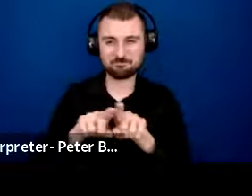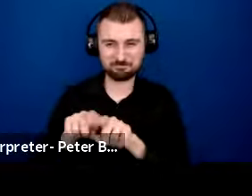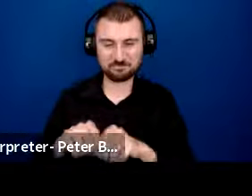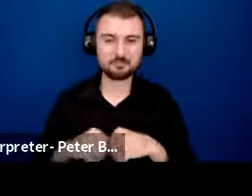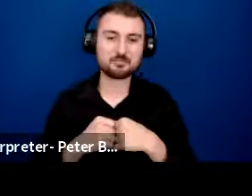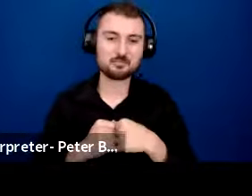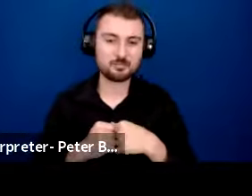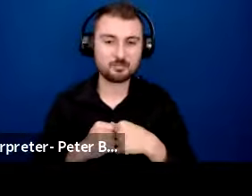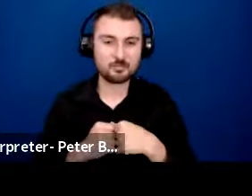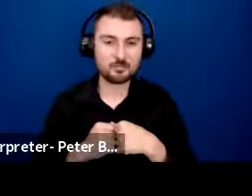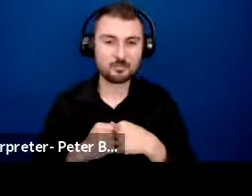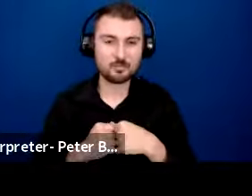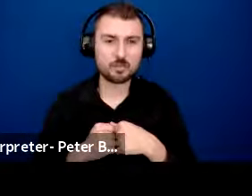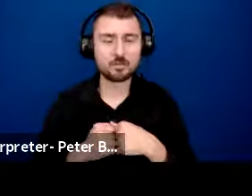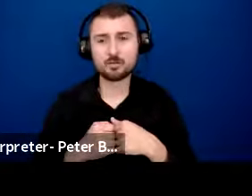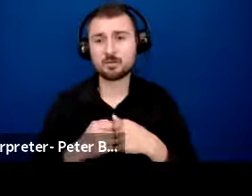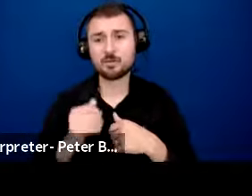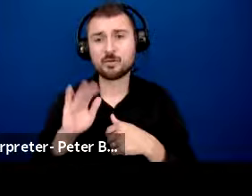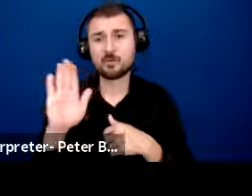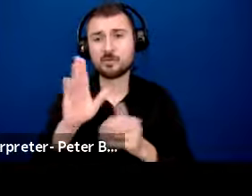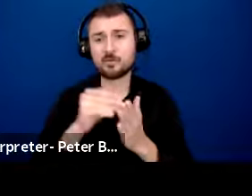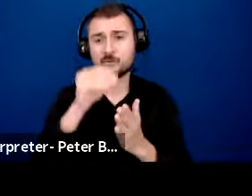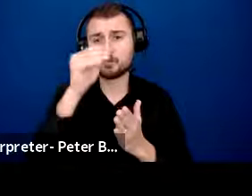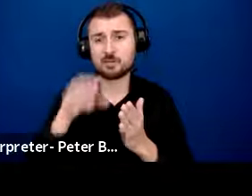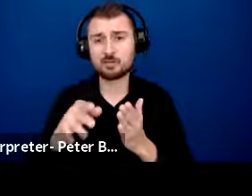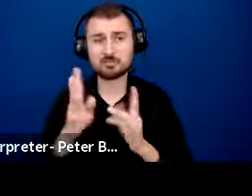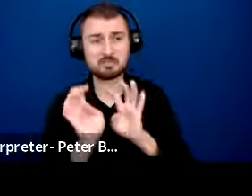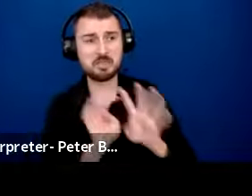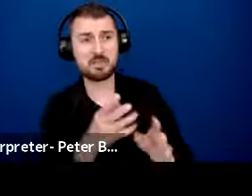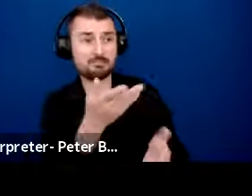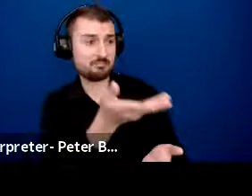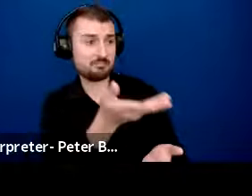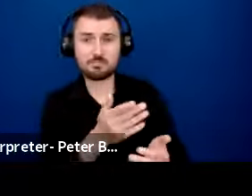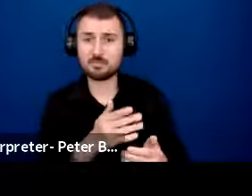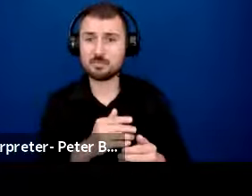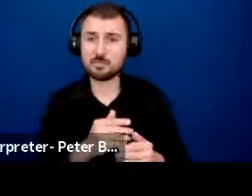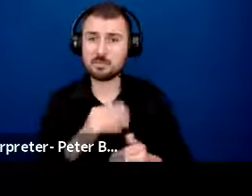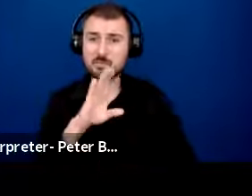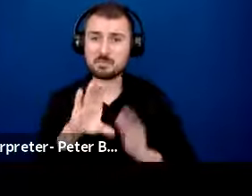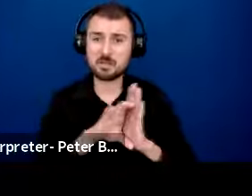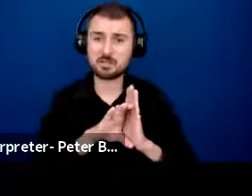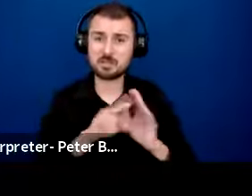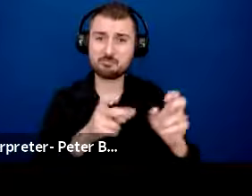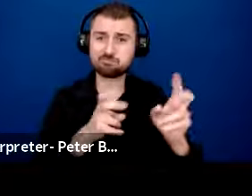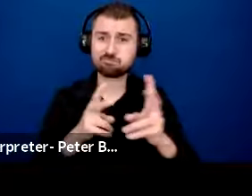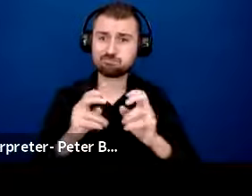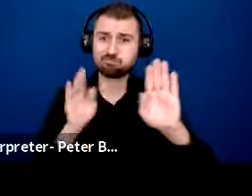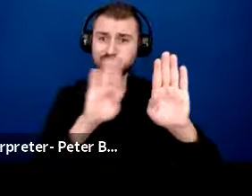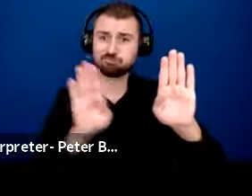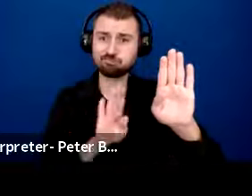Or maybe it is a historic time period and then you can include a related image as your background as well.